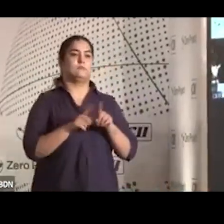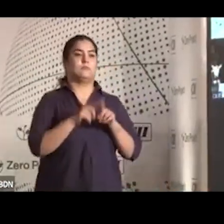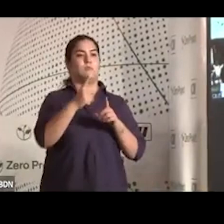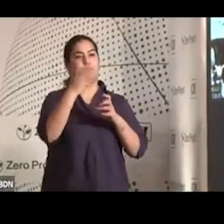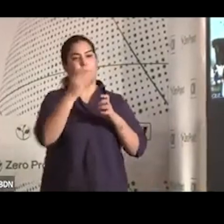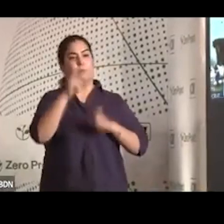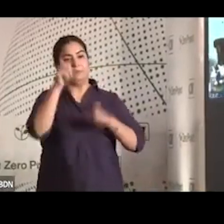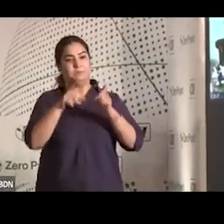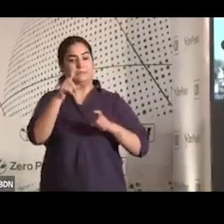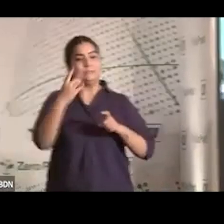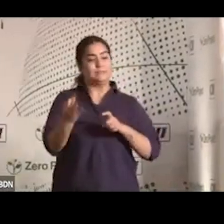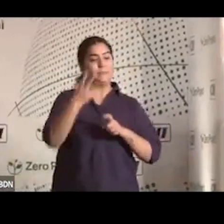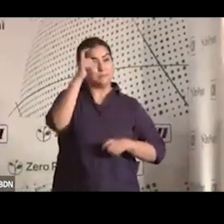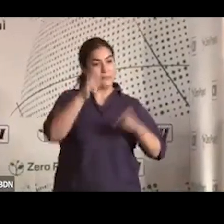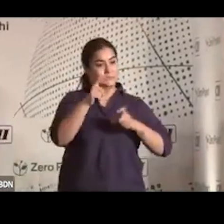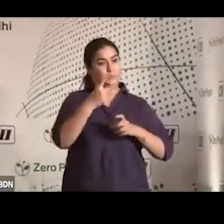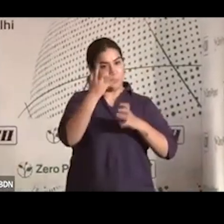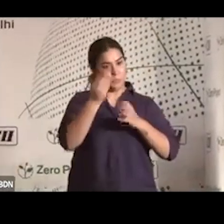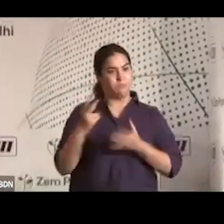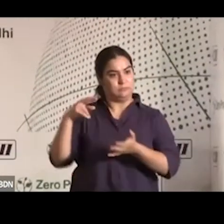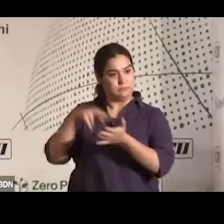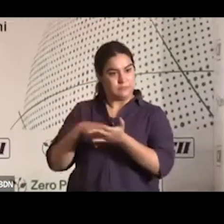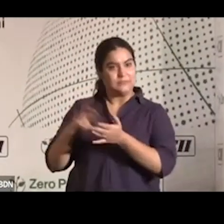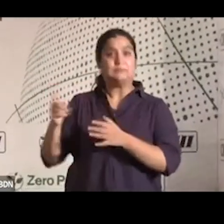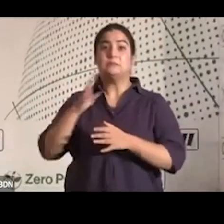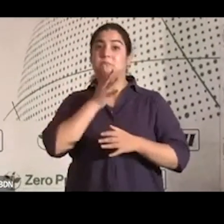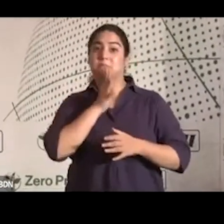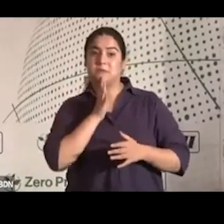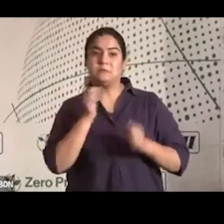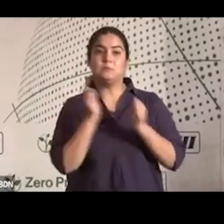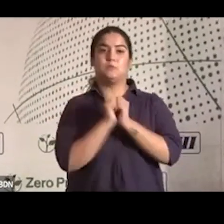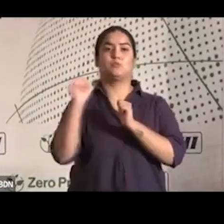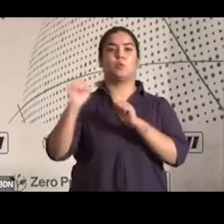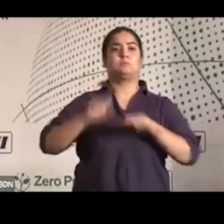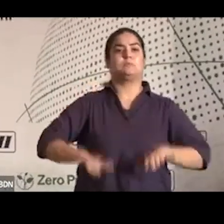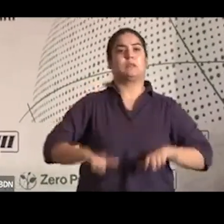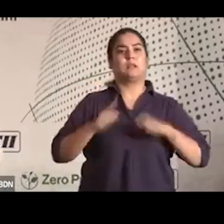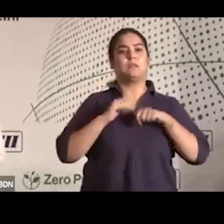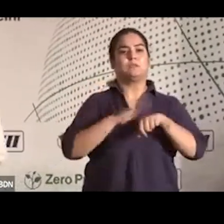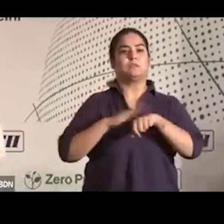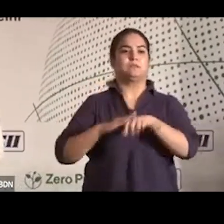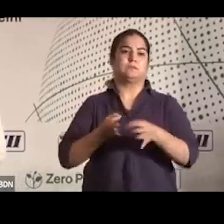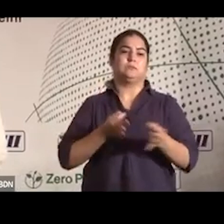and I hand over to you, Mary you start with a